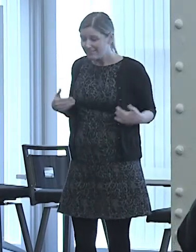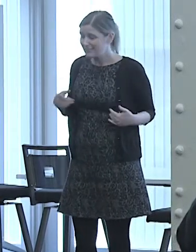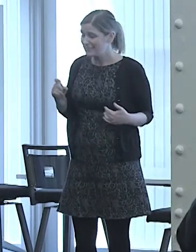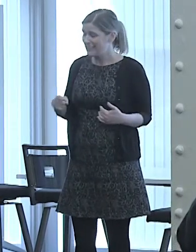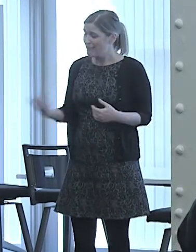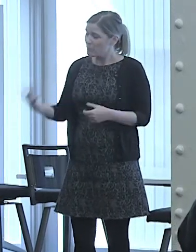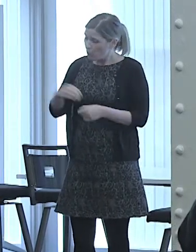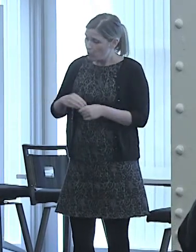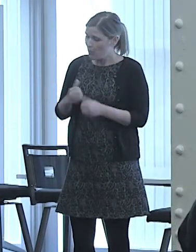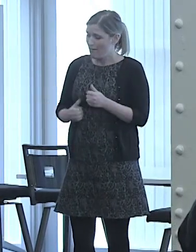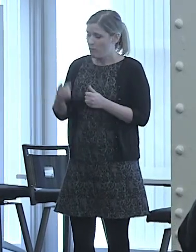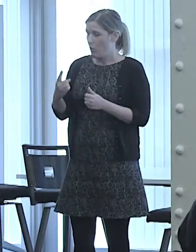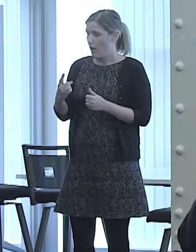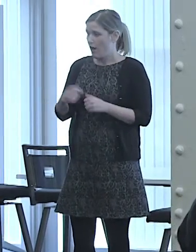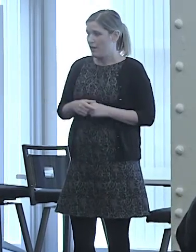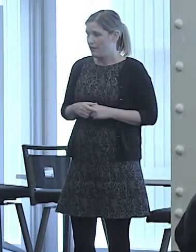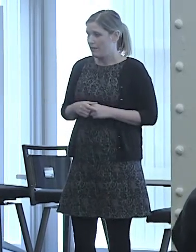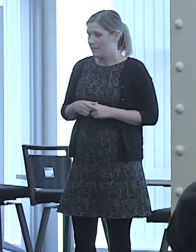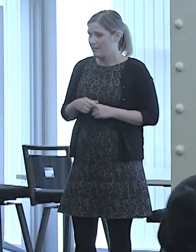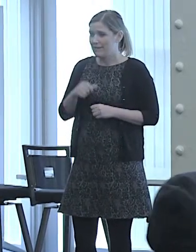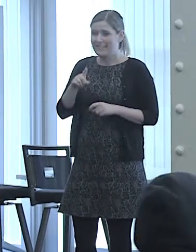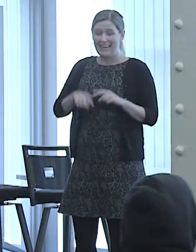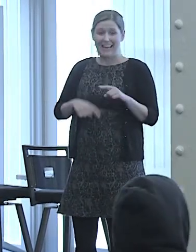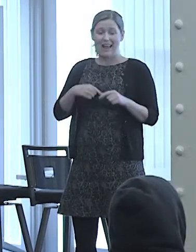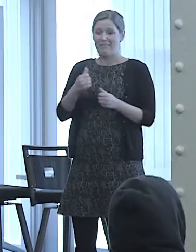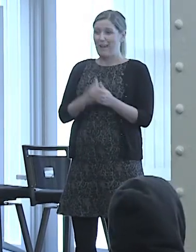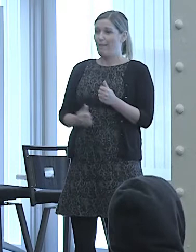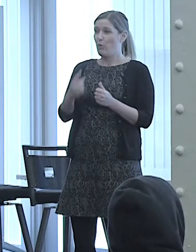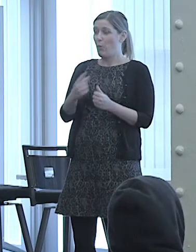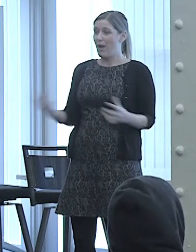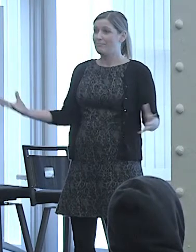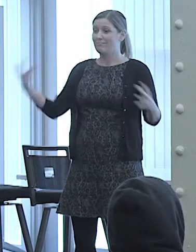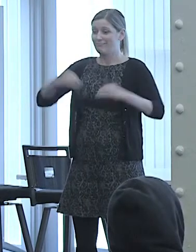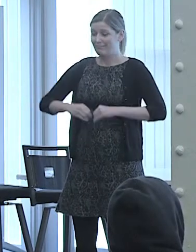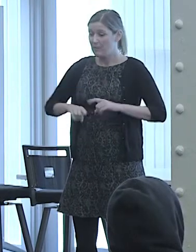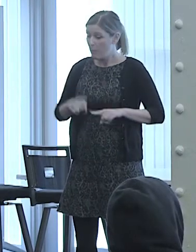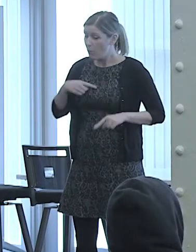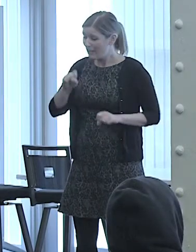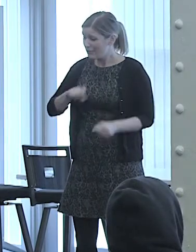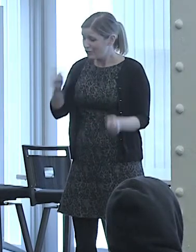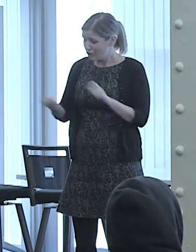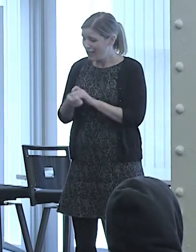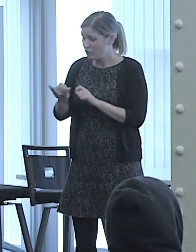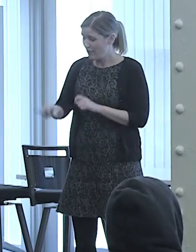Everyone can't be in this place right now, but we can change that. We can knock down these walls